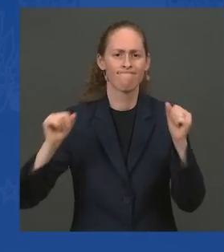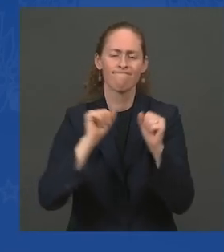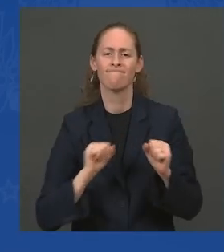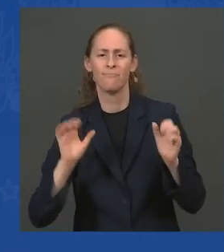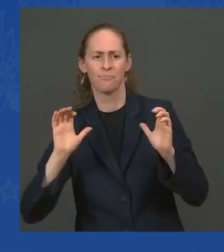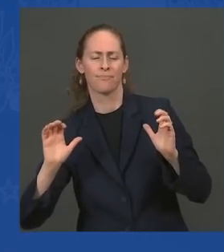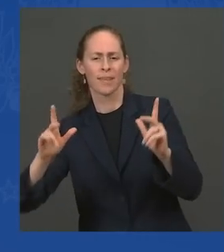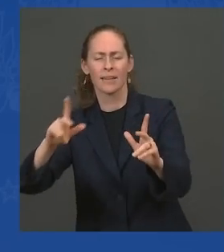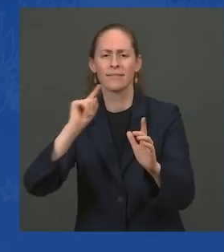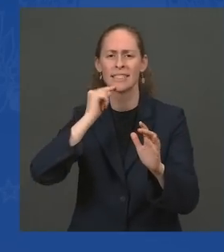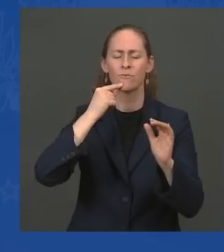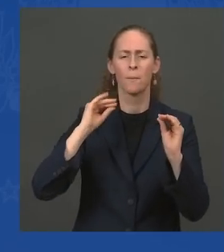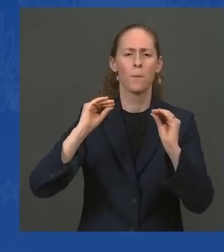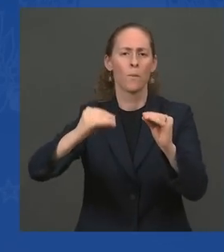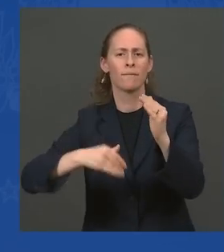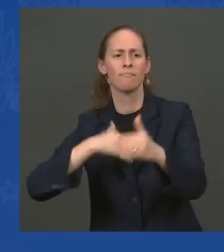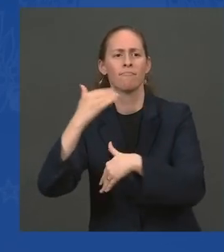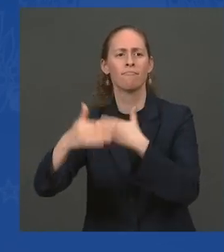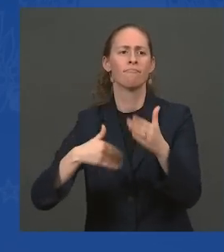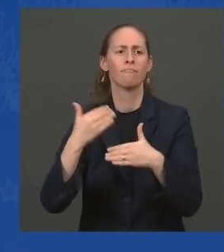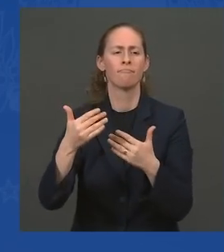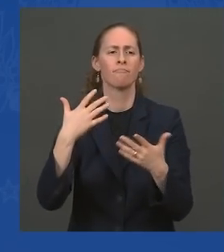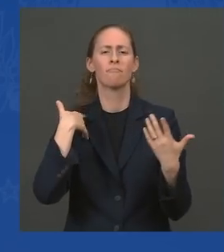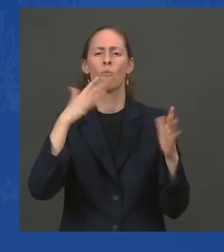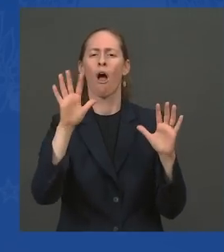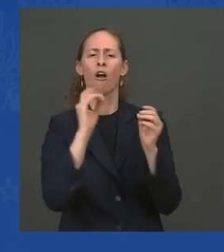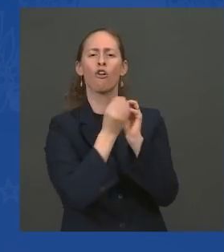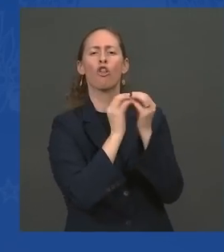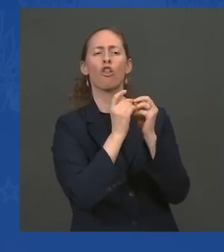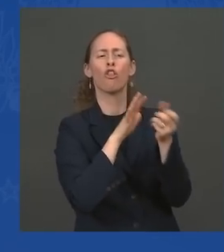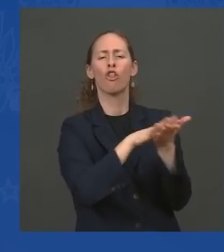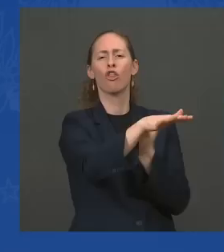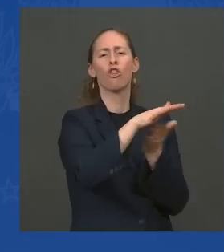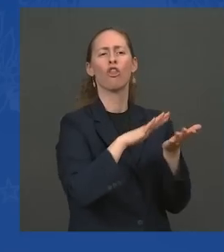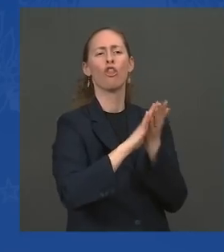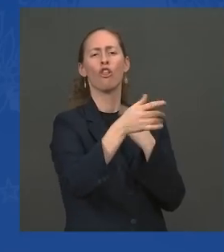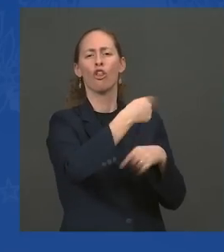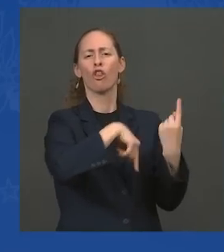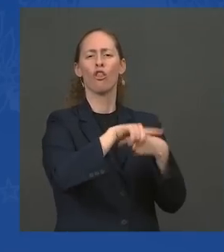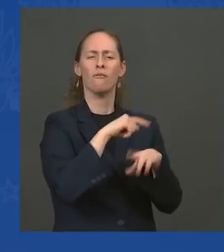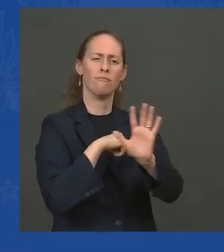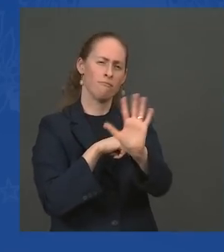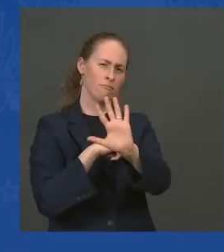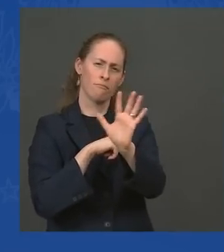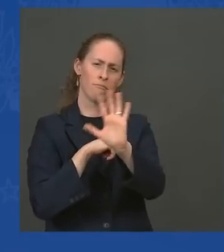We don't have to hurt any other nation. We've got to get back in the game, though. Because, by the way,